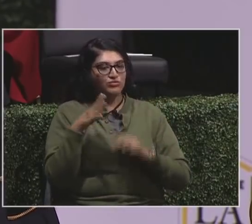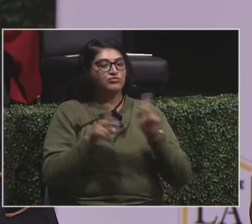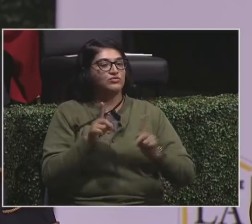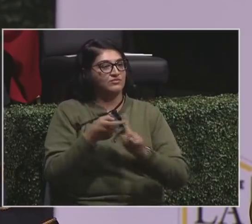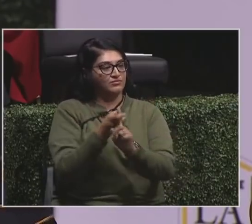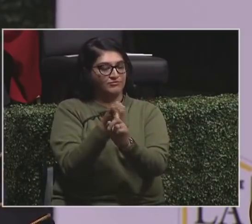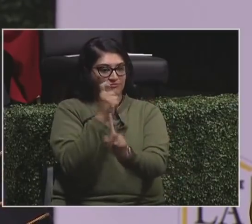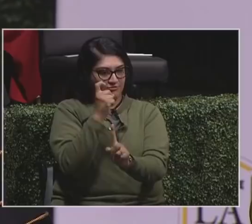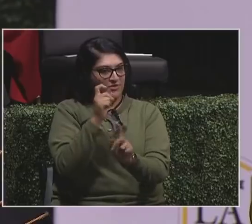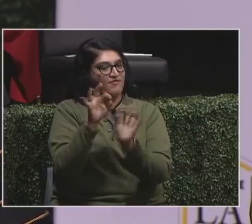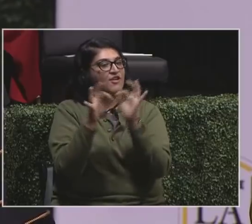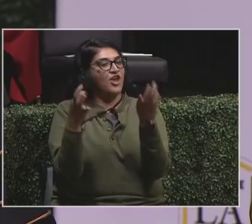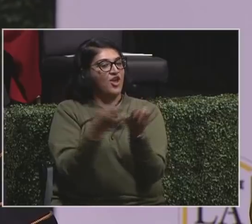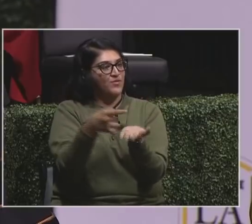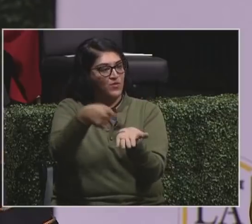SUMANTA PAL, THE DIRECTOR OF THE KIDNEY